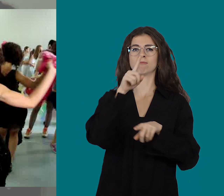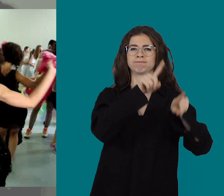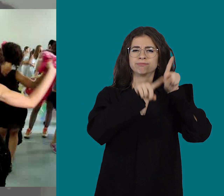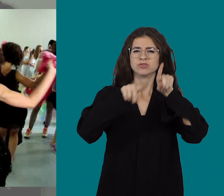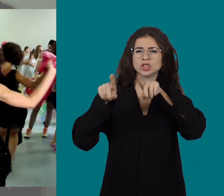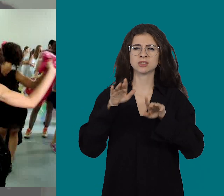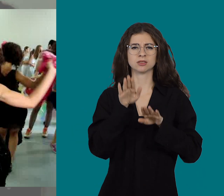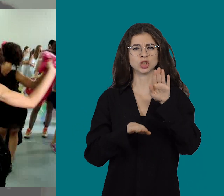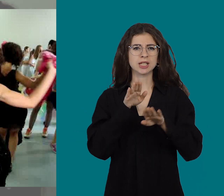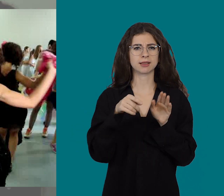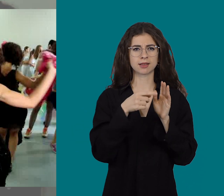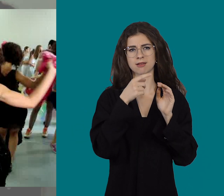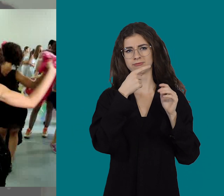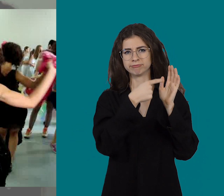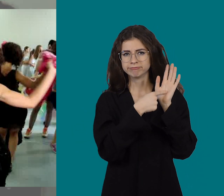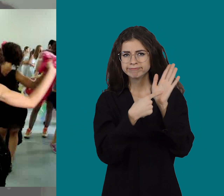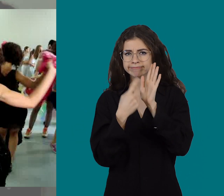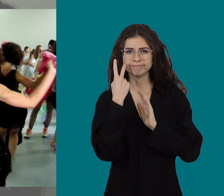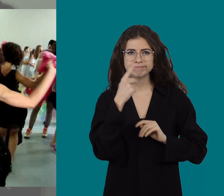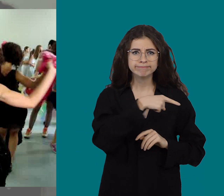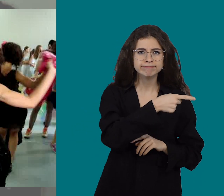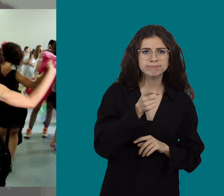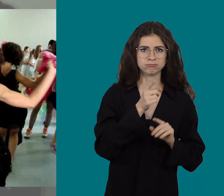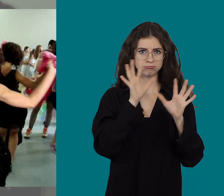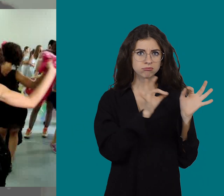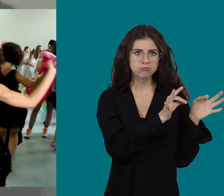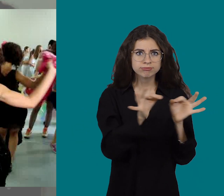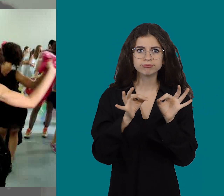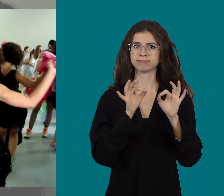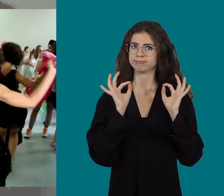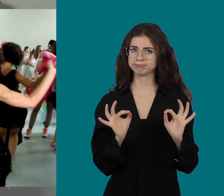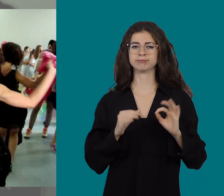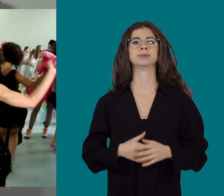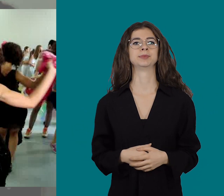that the various steps are clear to everyone.